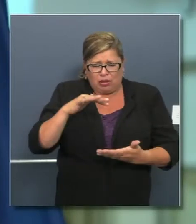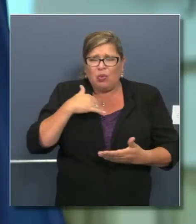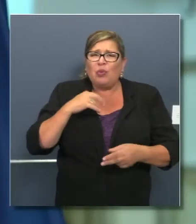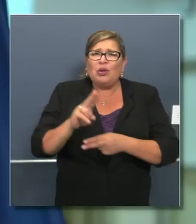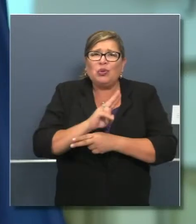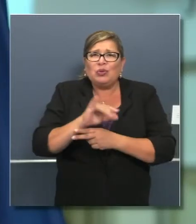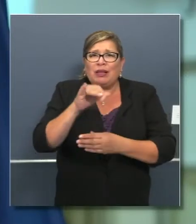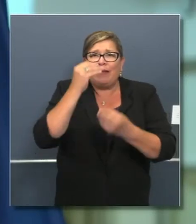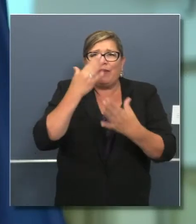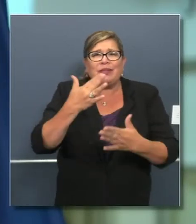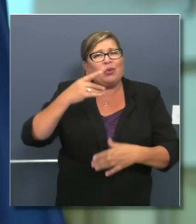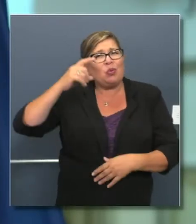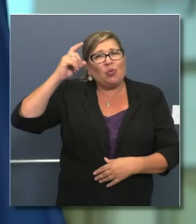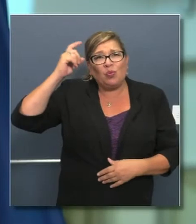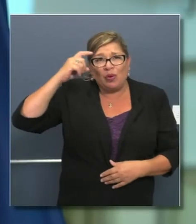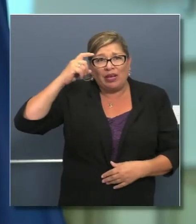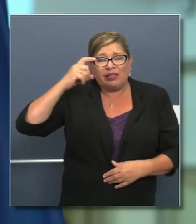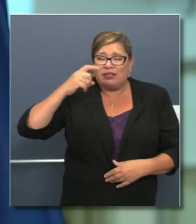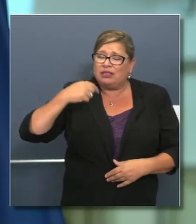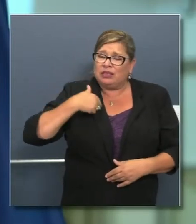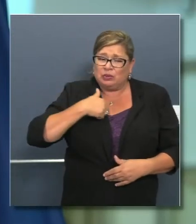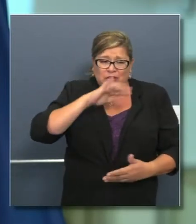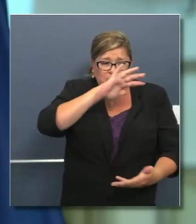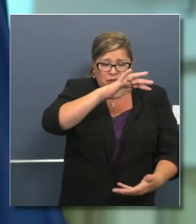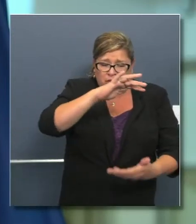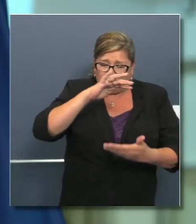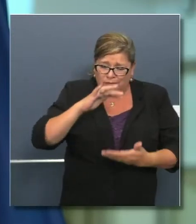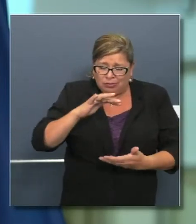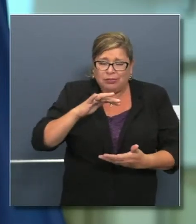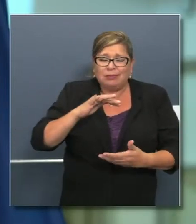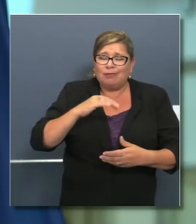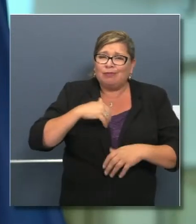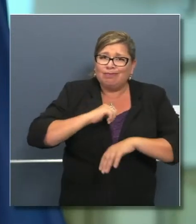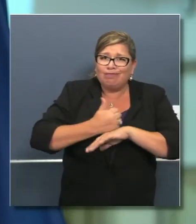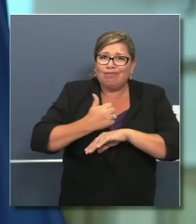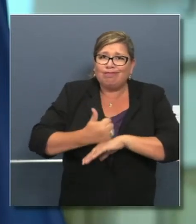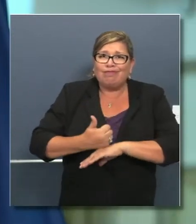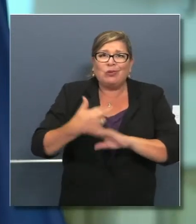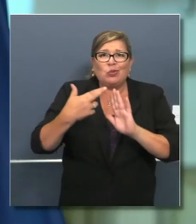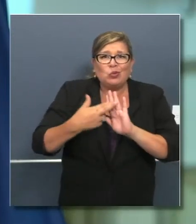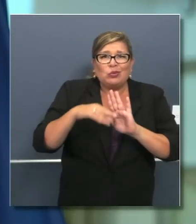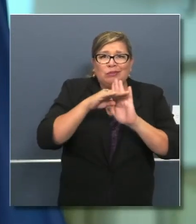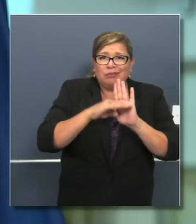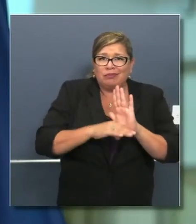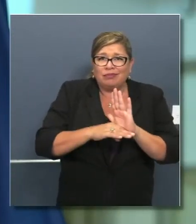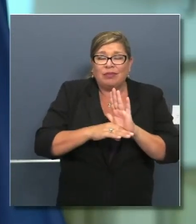this pandemic what California did to lead on a statewide state Homer save lives and bought us